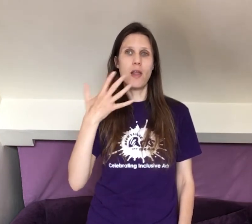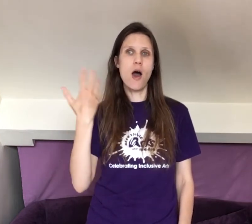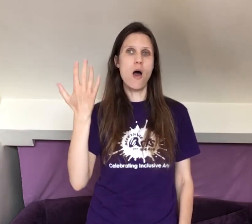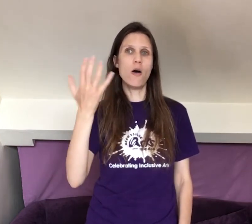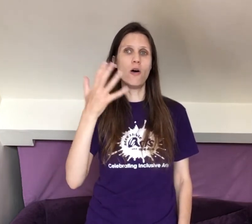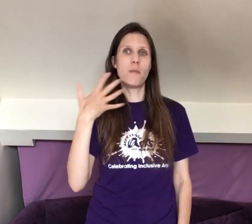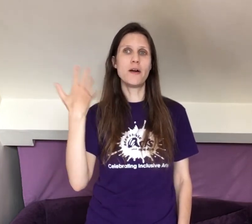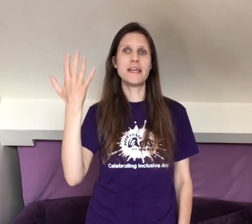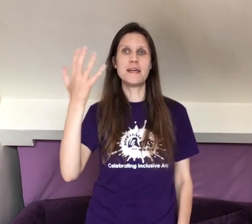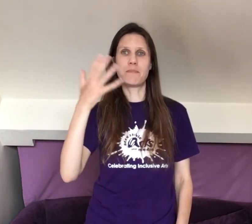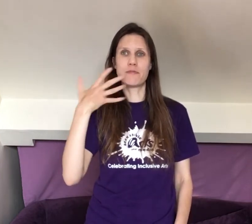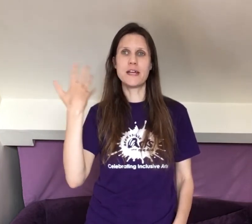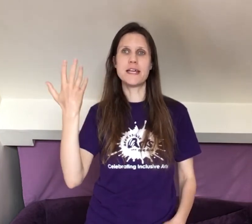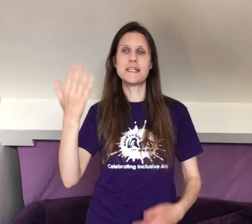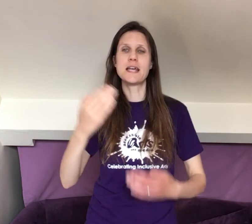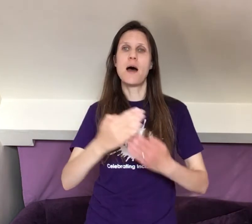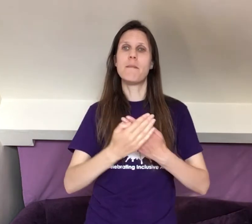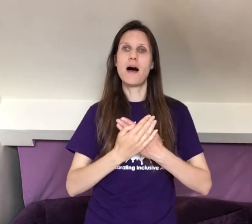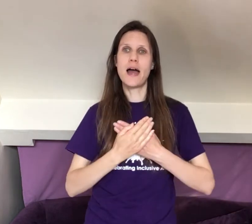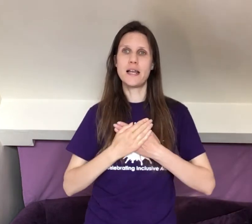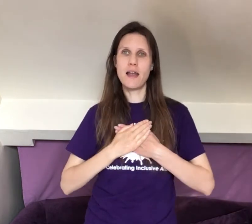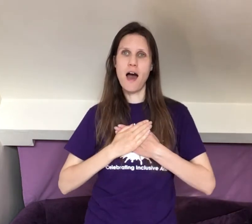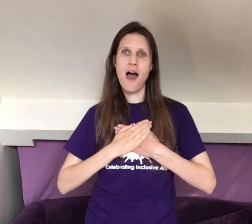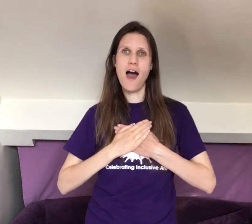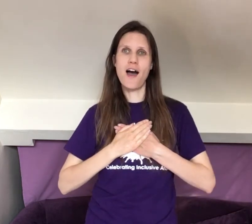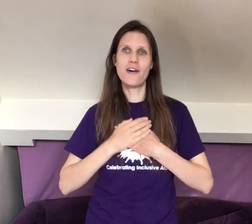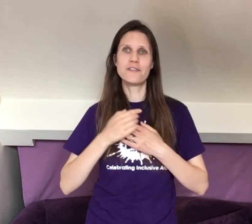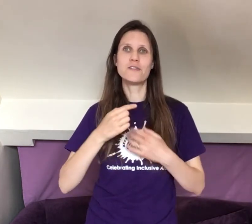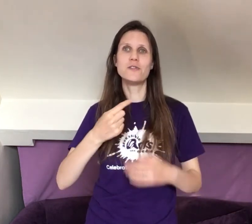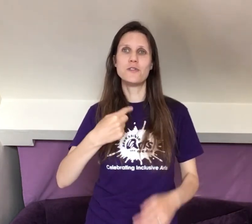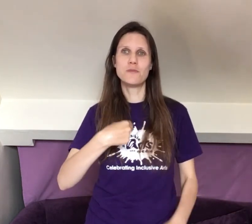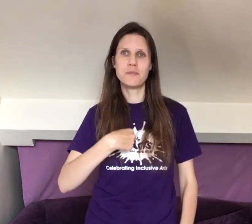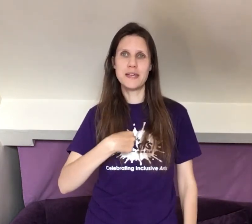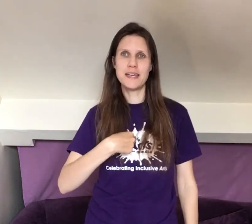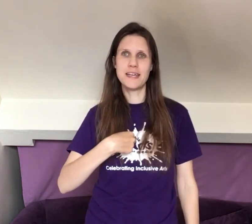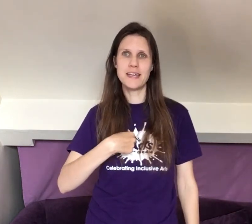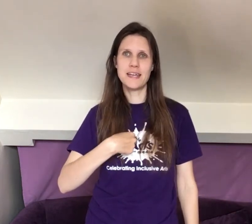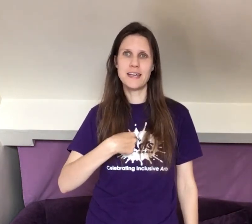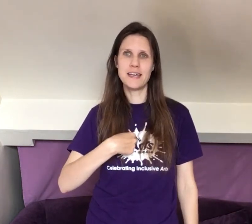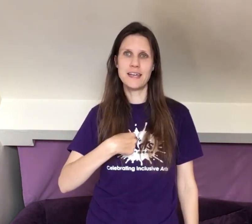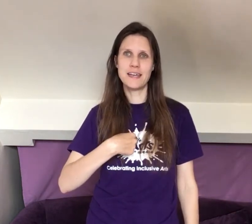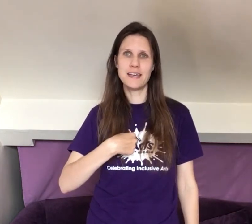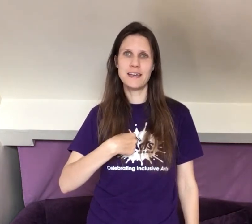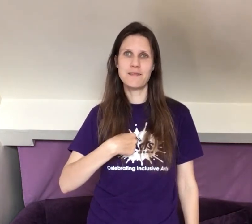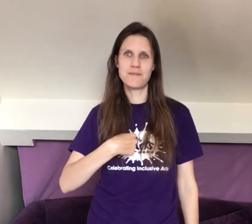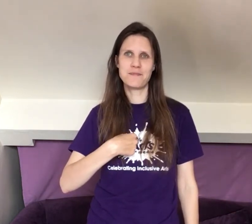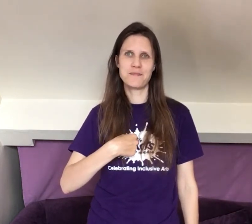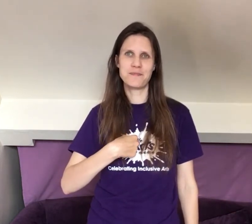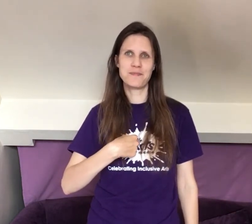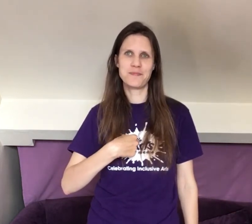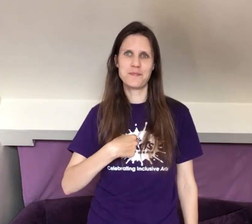Blow bonny breeze my love to me.